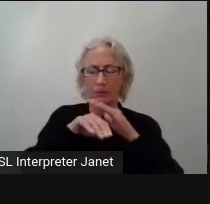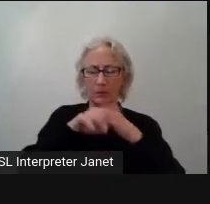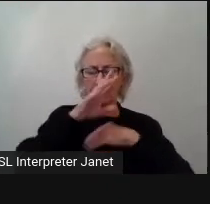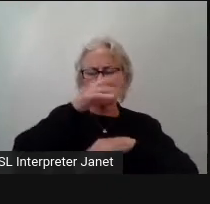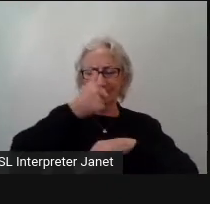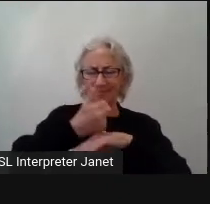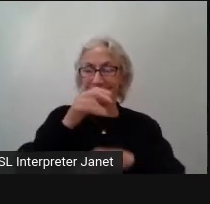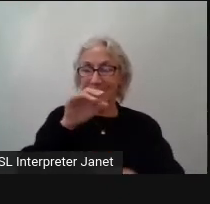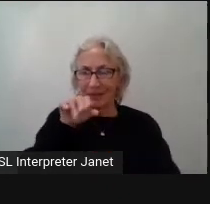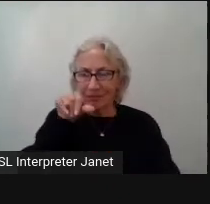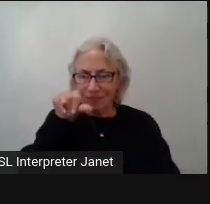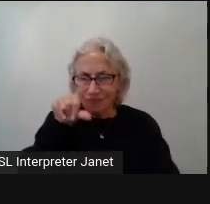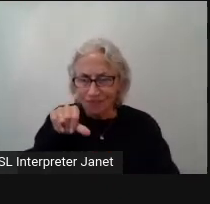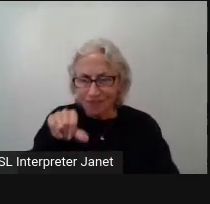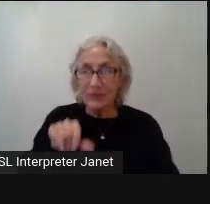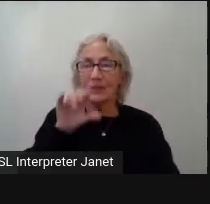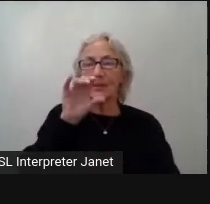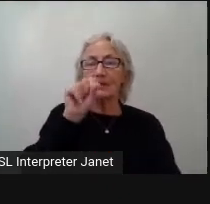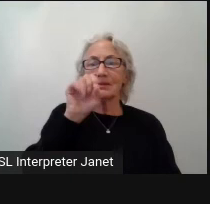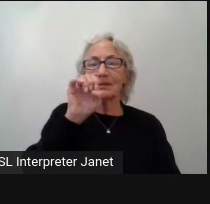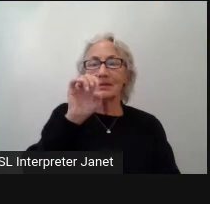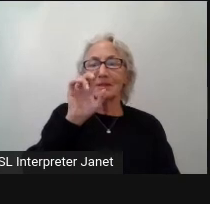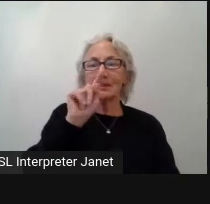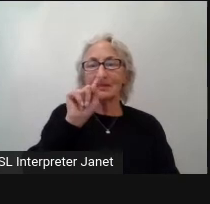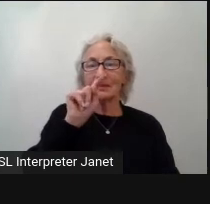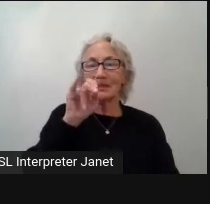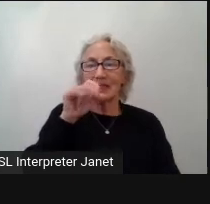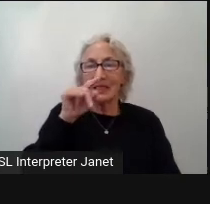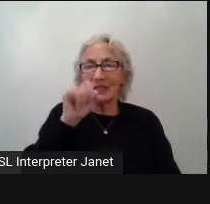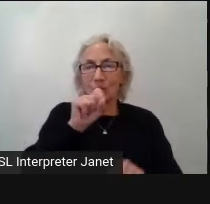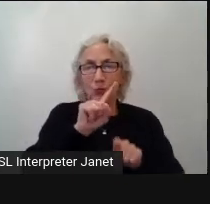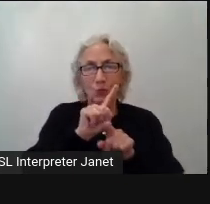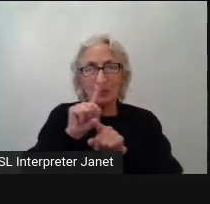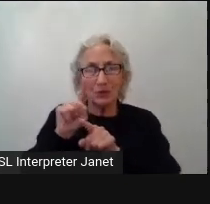in your site, they can decide if they want to see the site